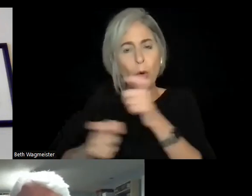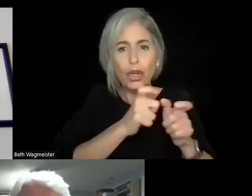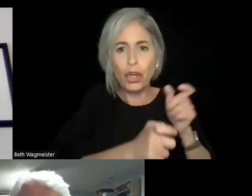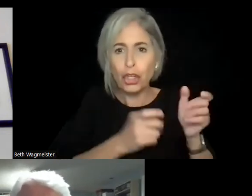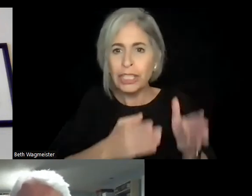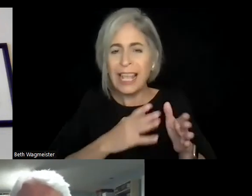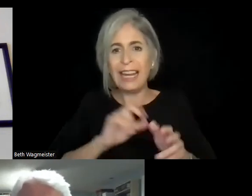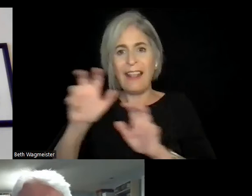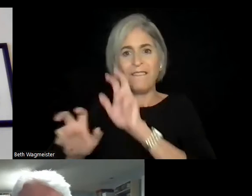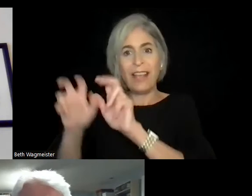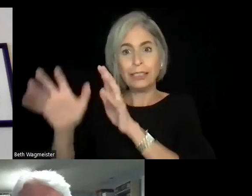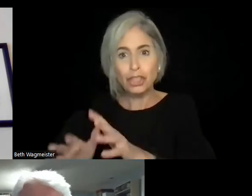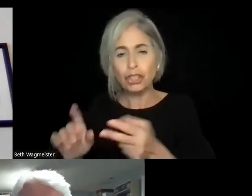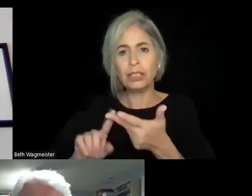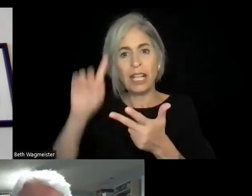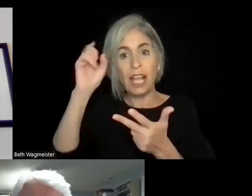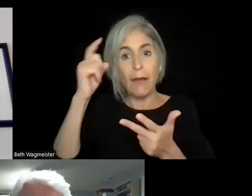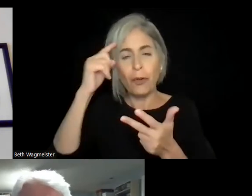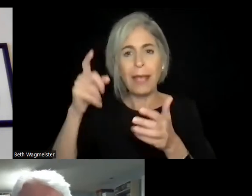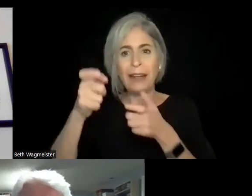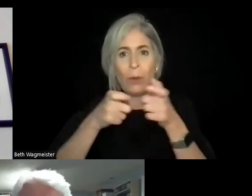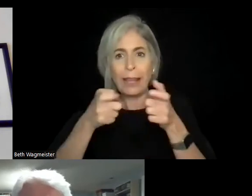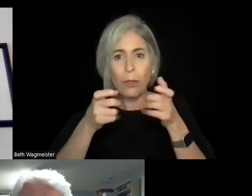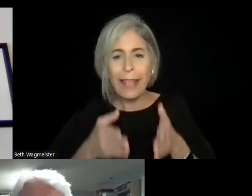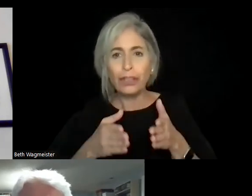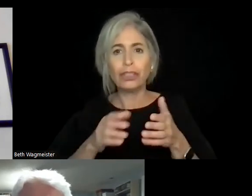important to put it in use so that we can prove to